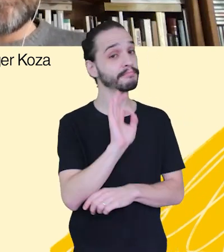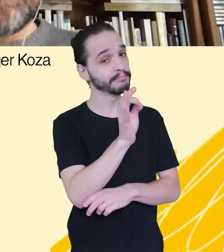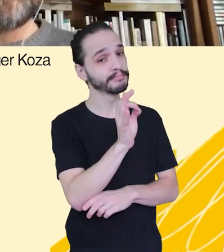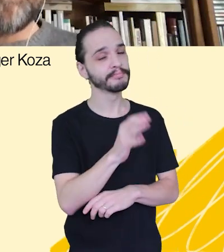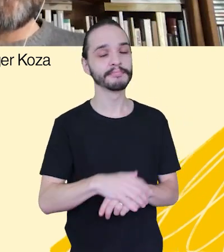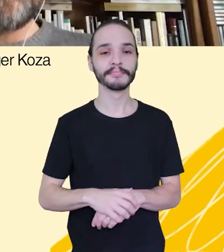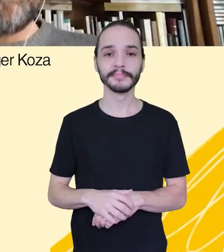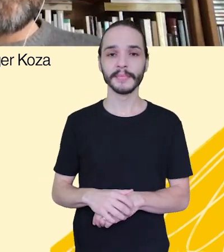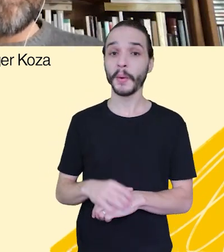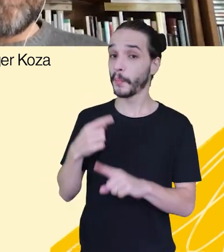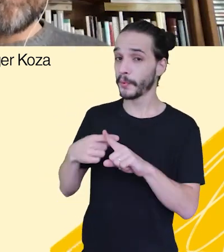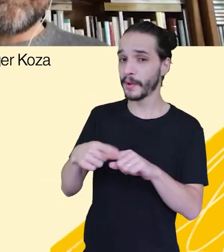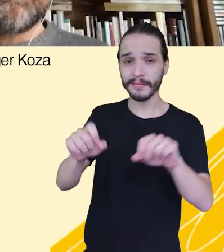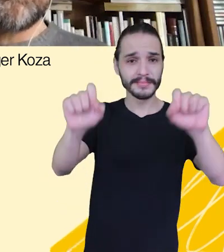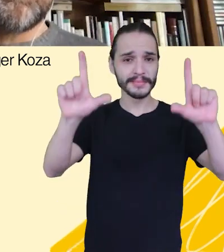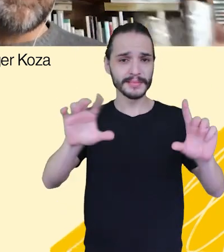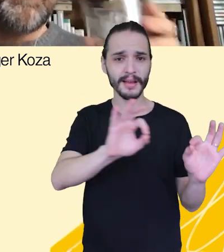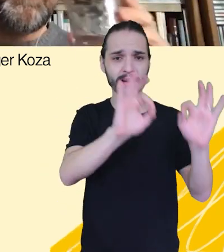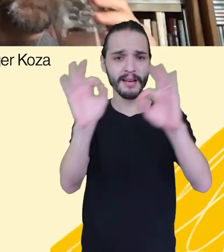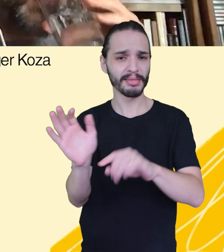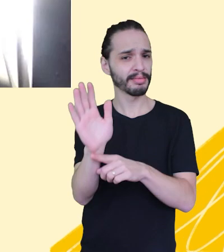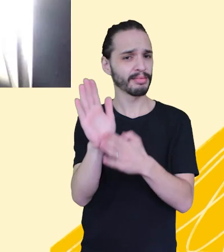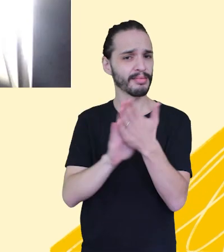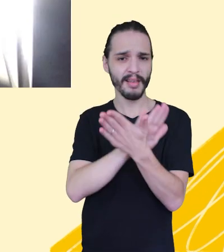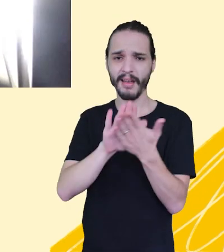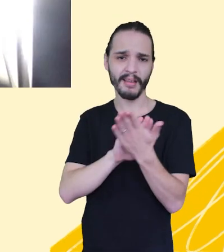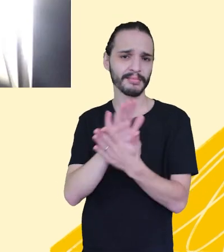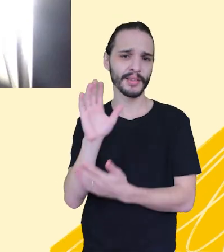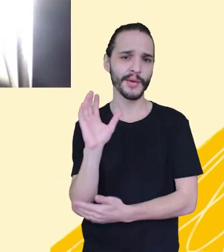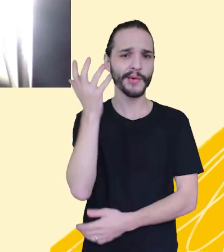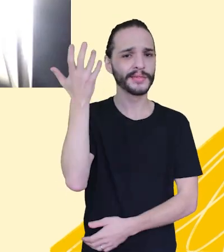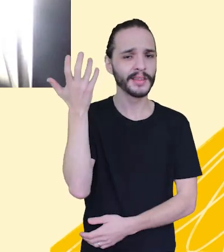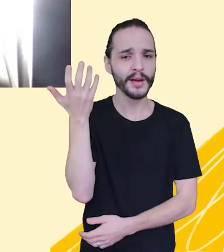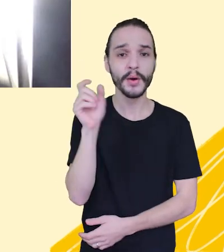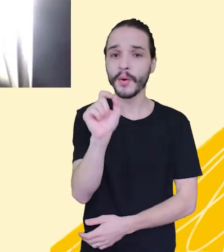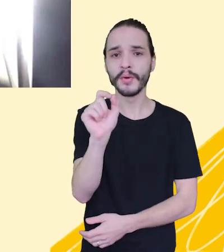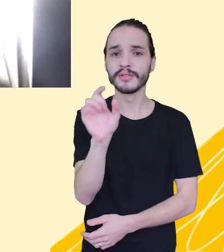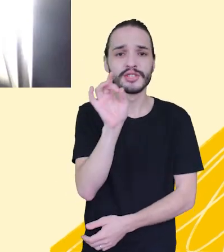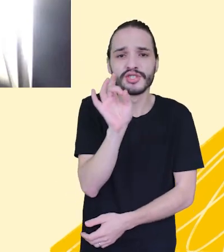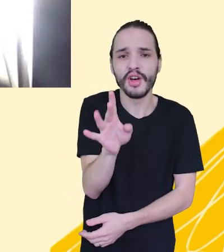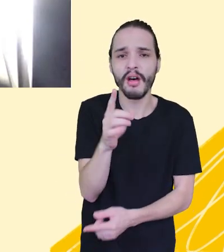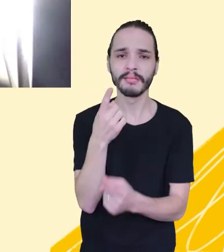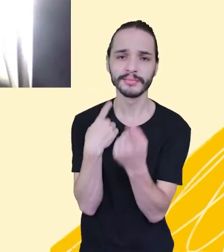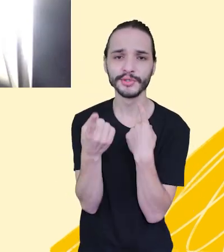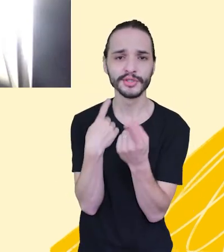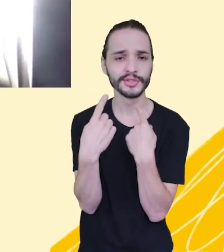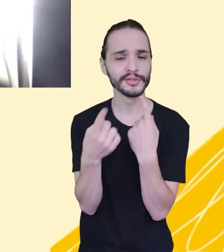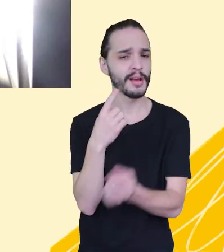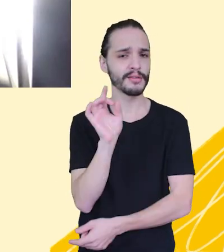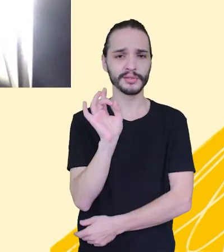Because in this scene nothing happens. It's just a dialogue which happens.